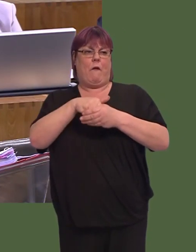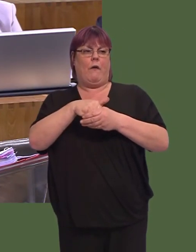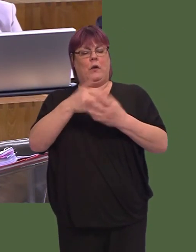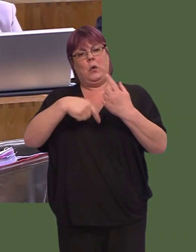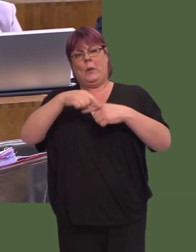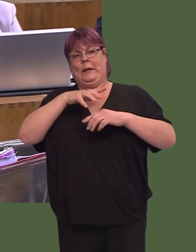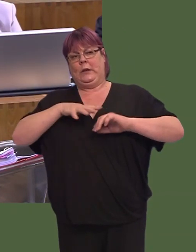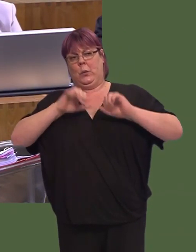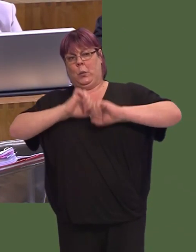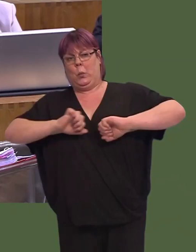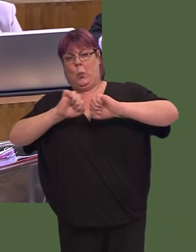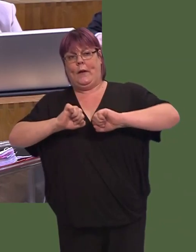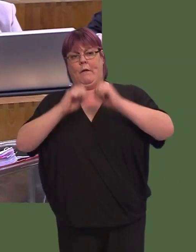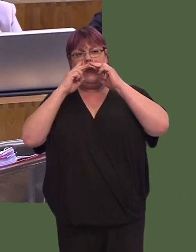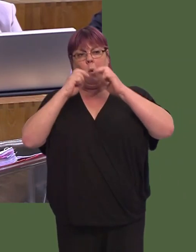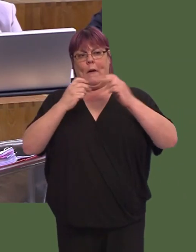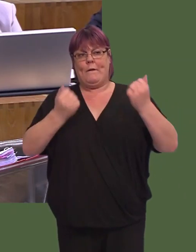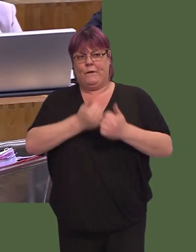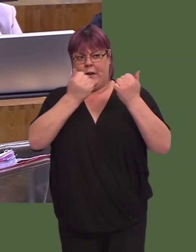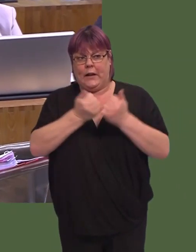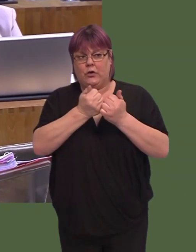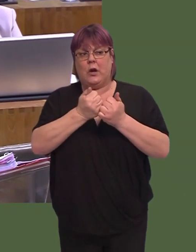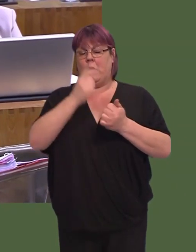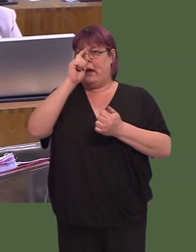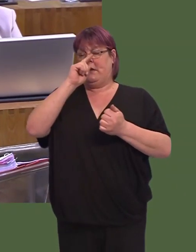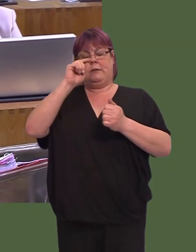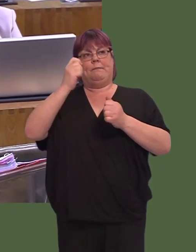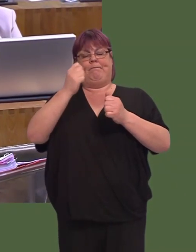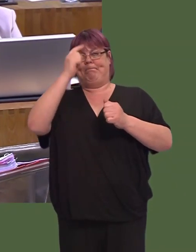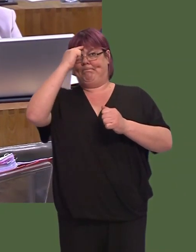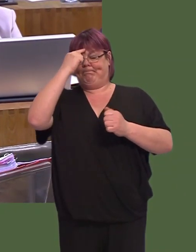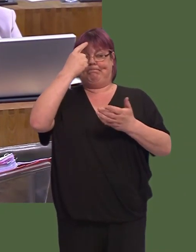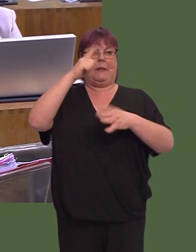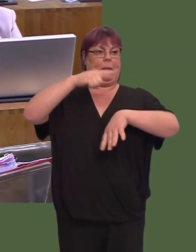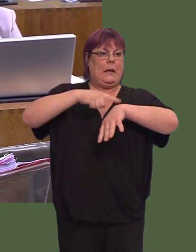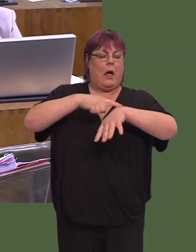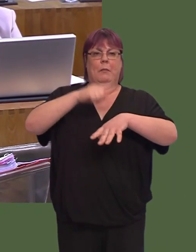and that will have to include also the timing of the decision, the costing and the business plan, as I say.